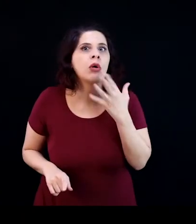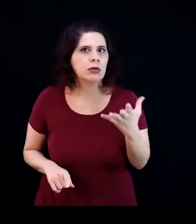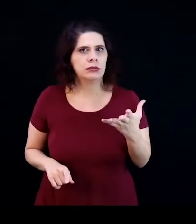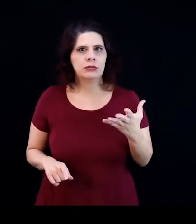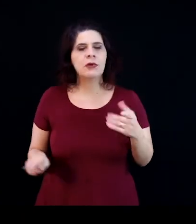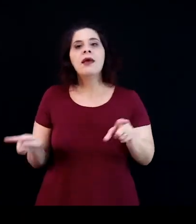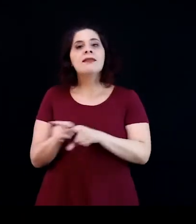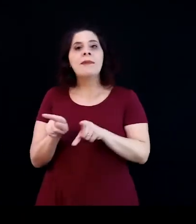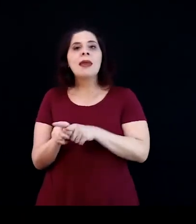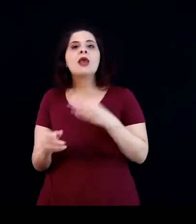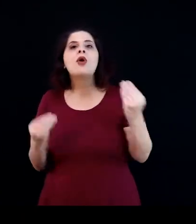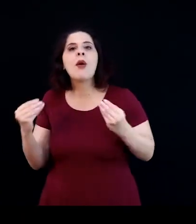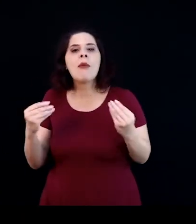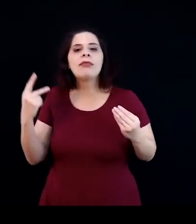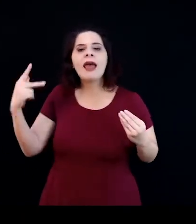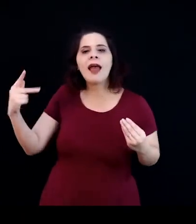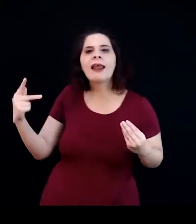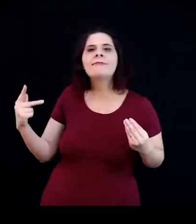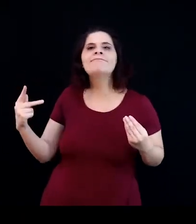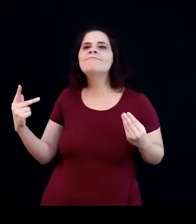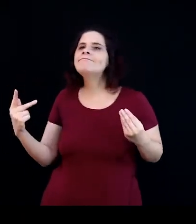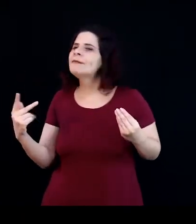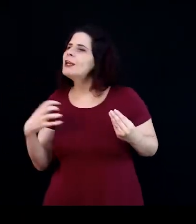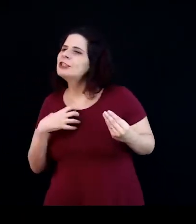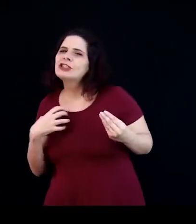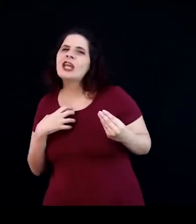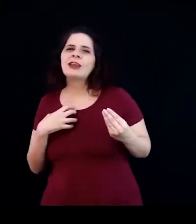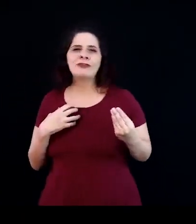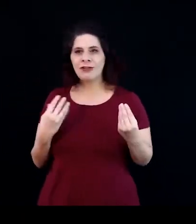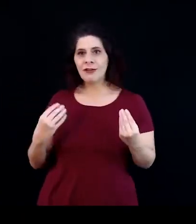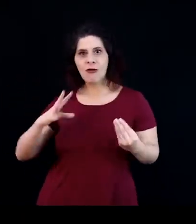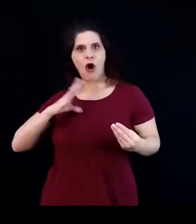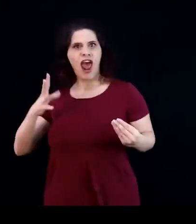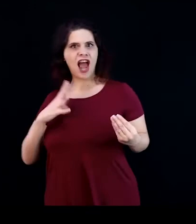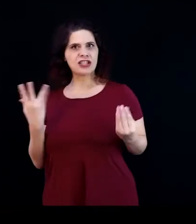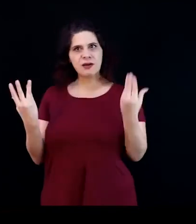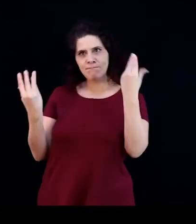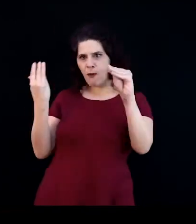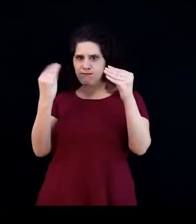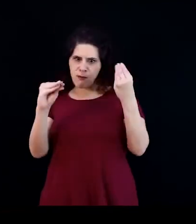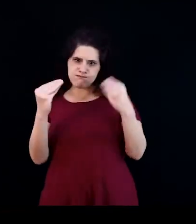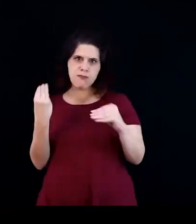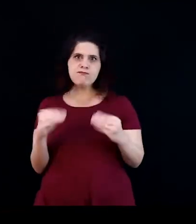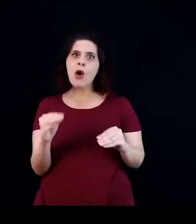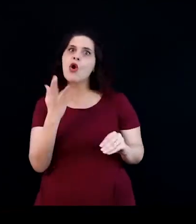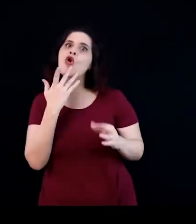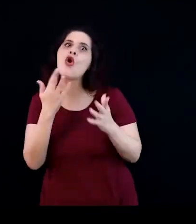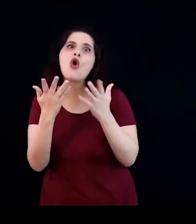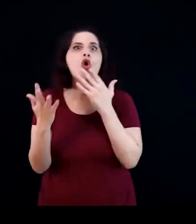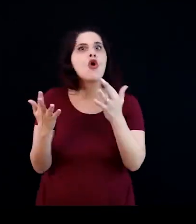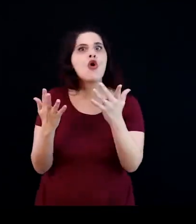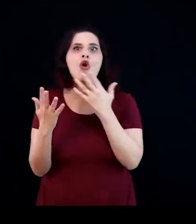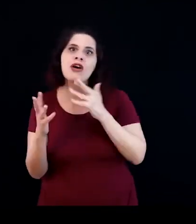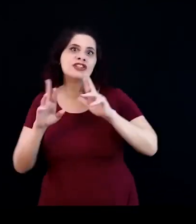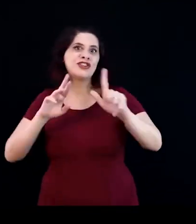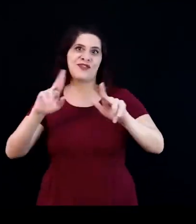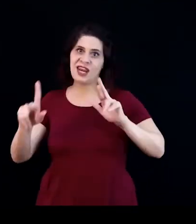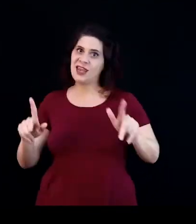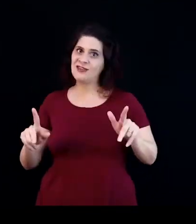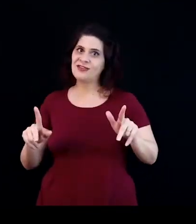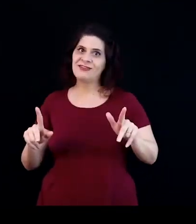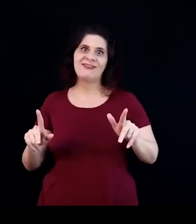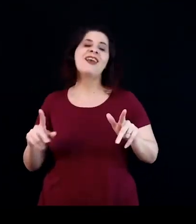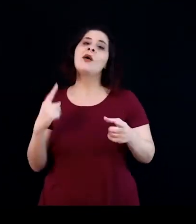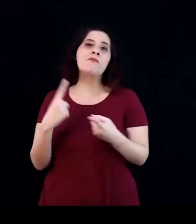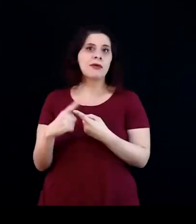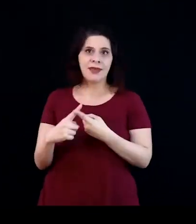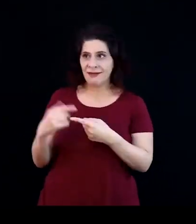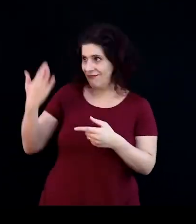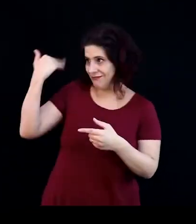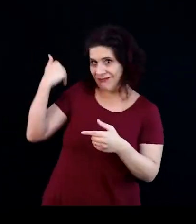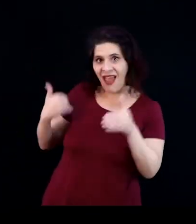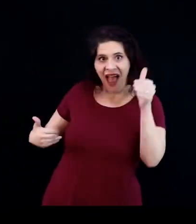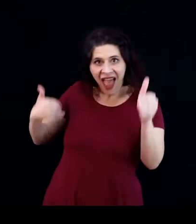And her boldness in playing with color, working in color, was very surprising.